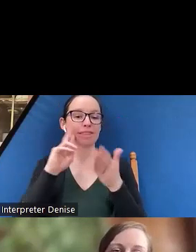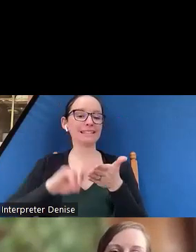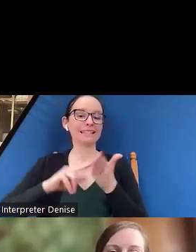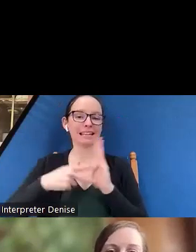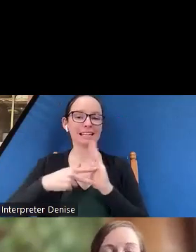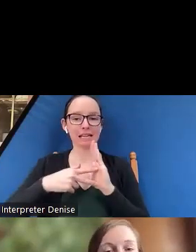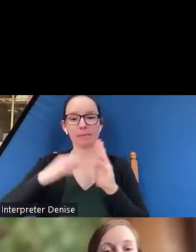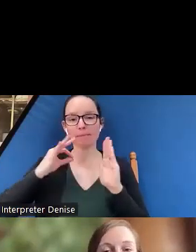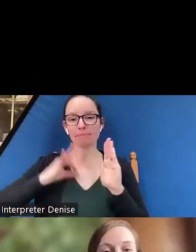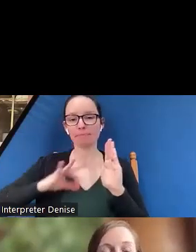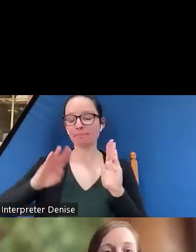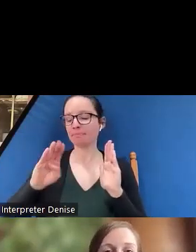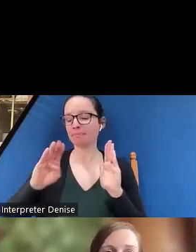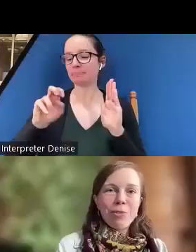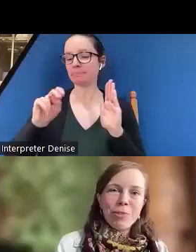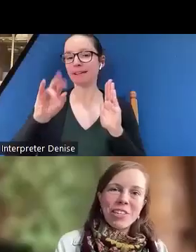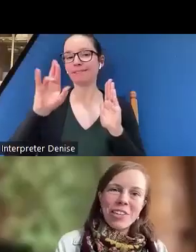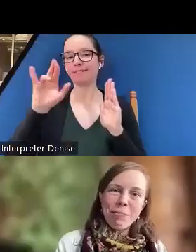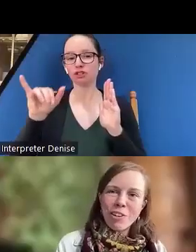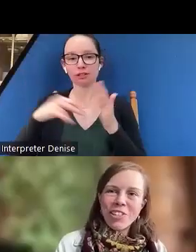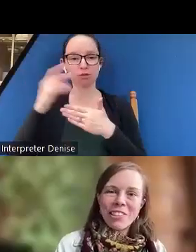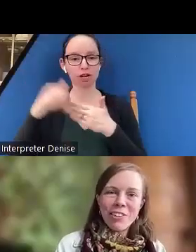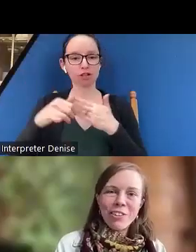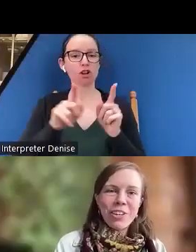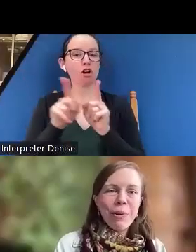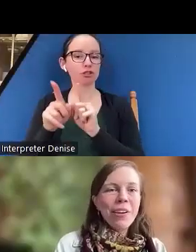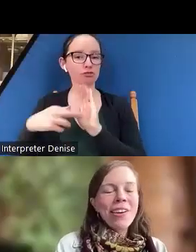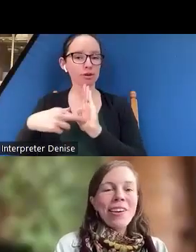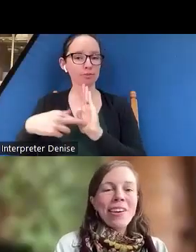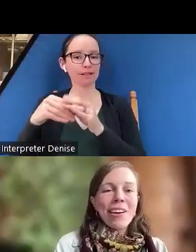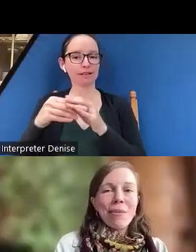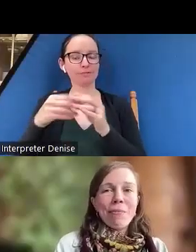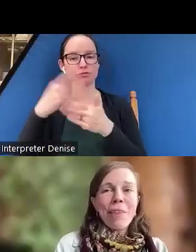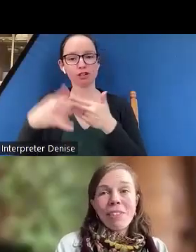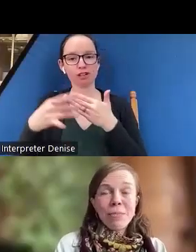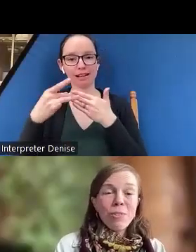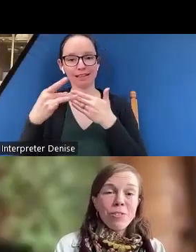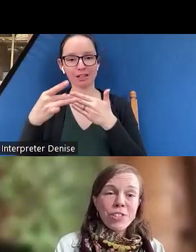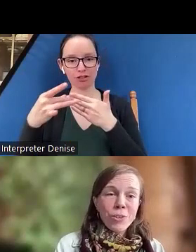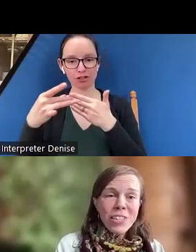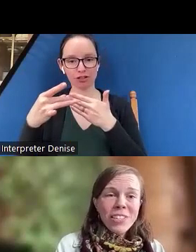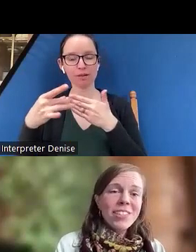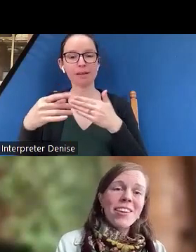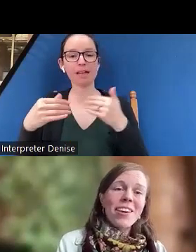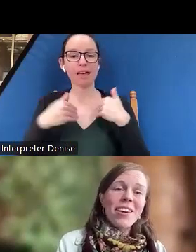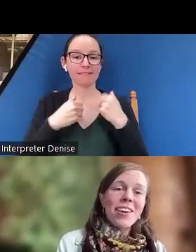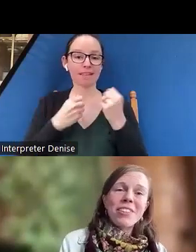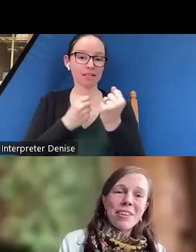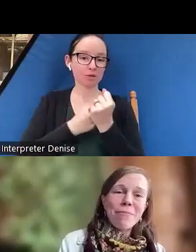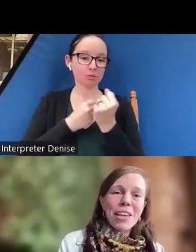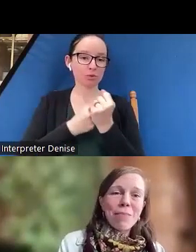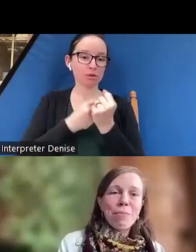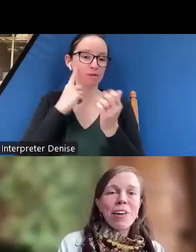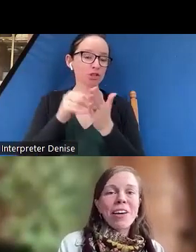the project were also represented in project leadership. Having support for students was a theme that came up a lot.